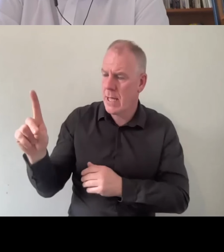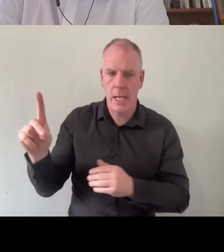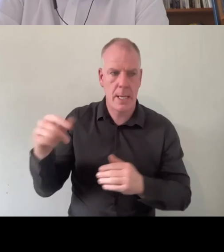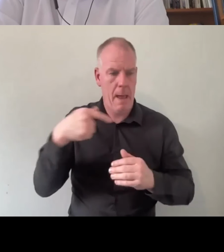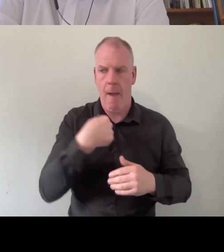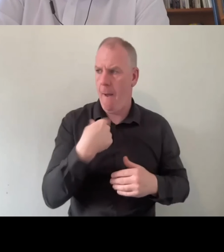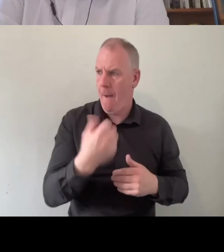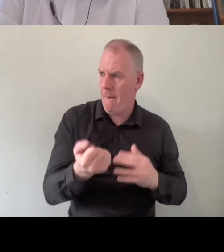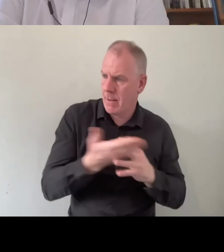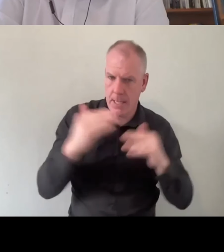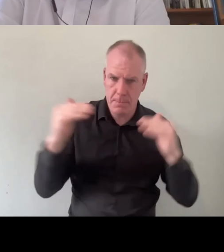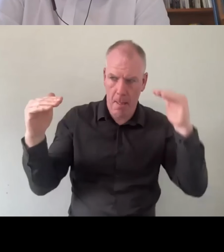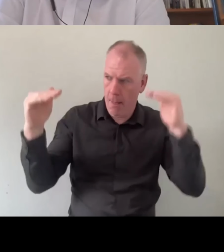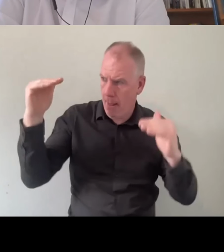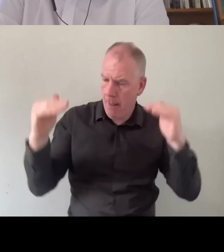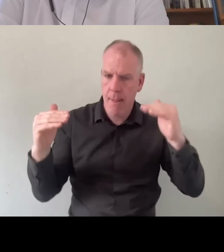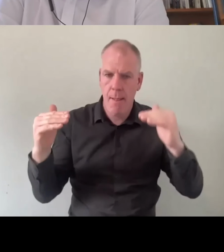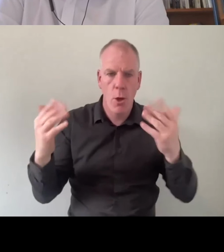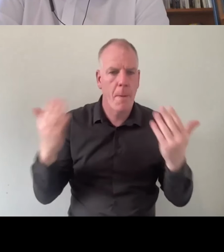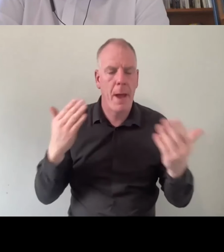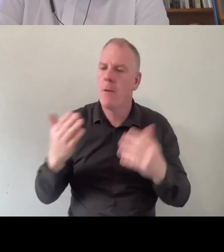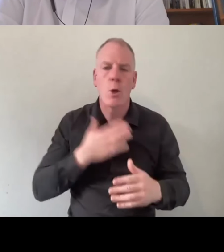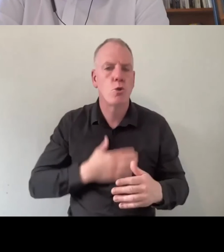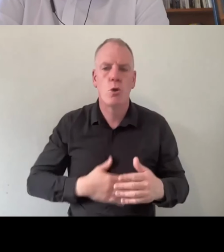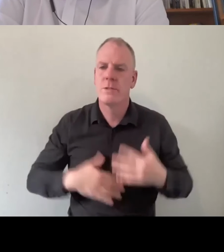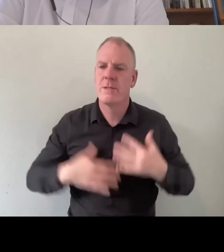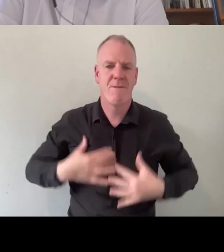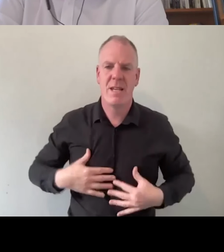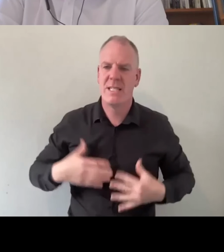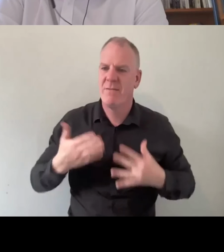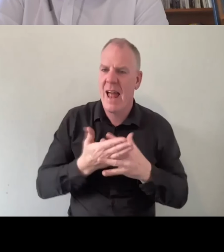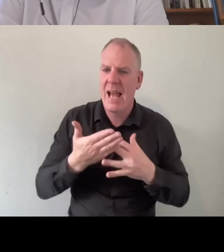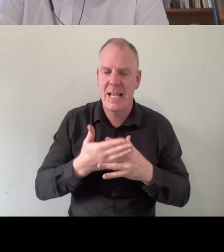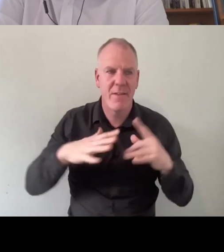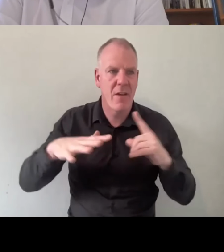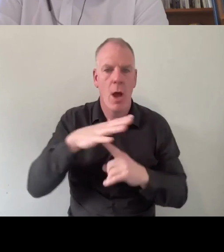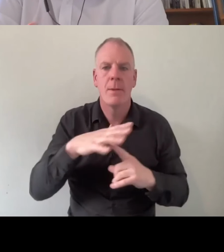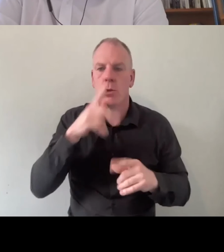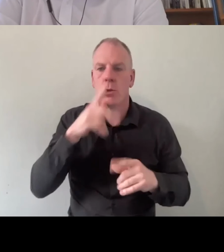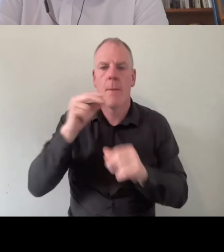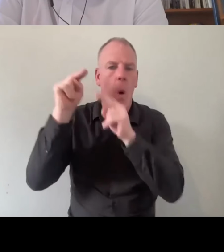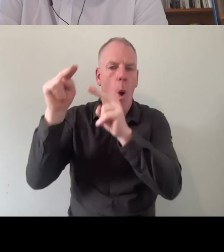We're not just talking about a physical access of your built environment, we're talking about an audit of your services,